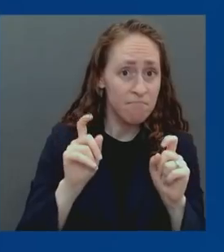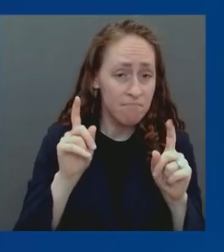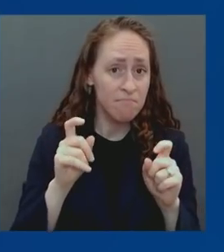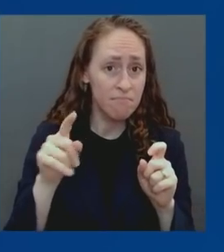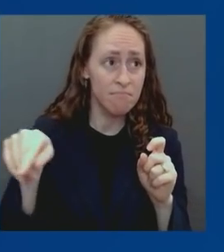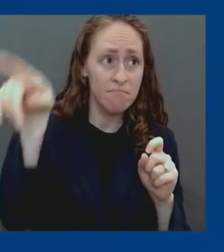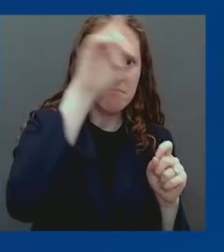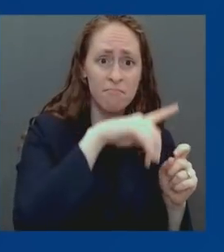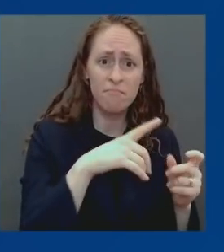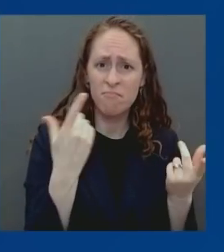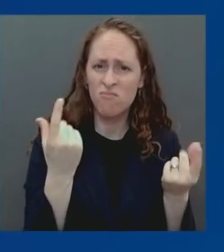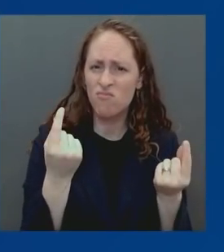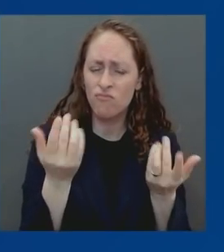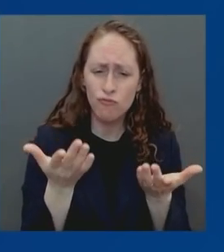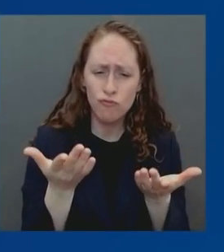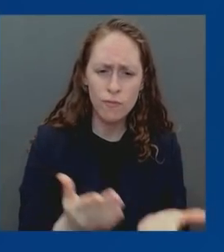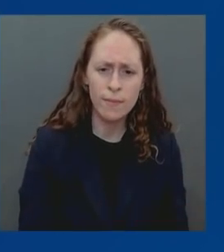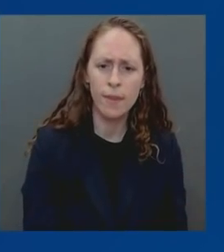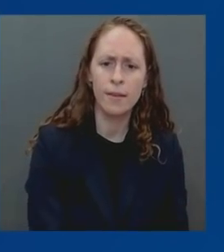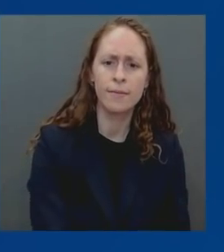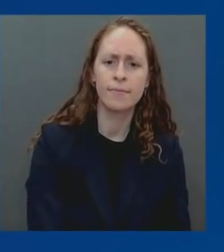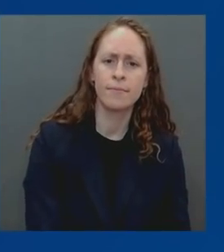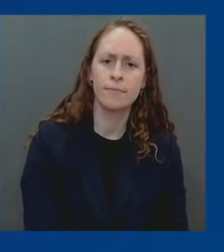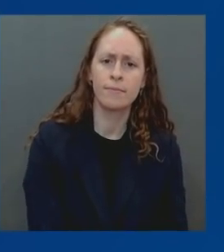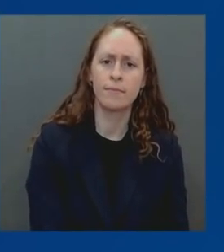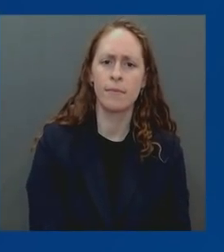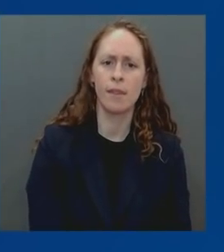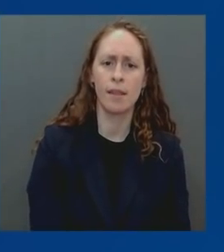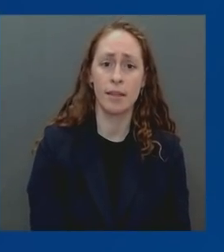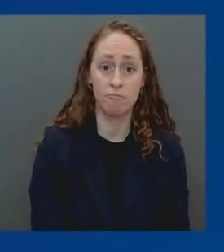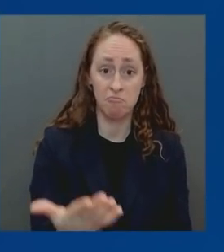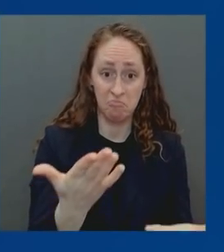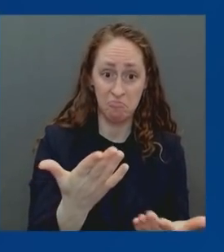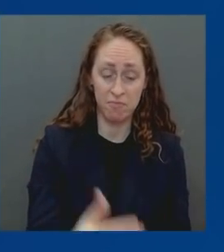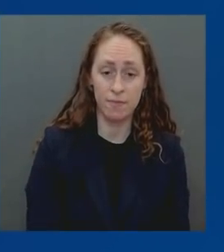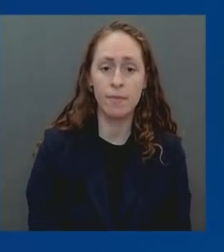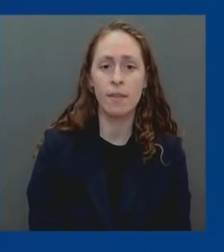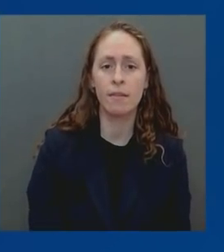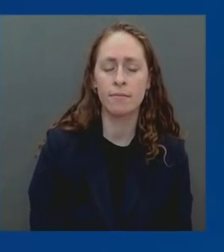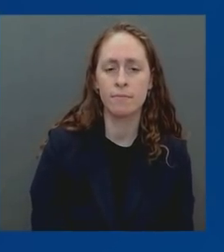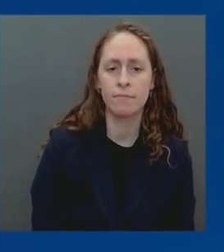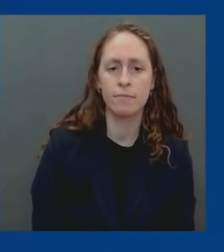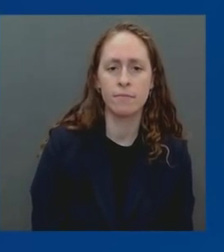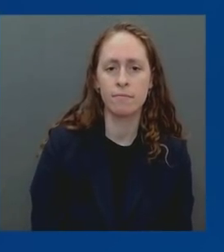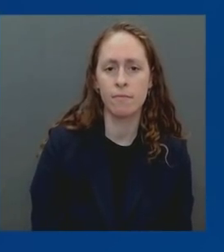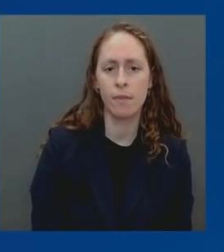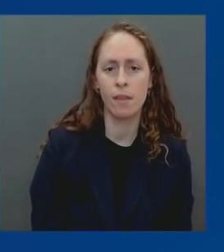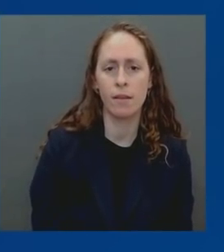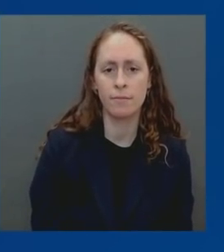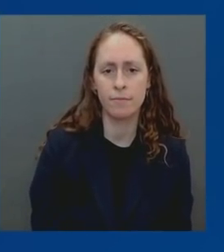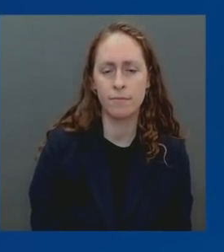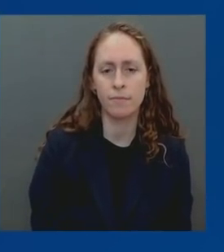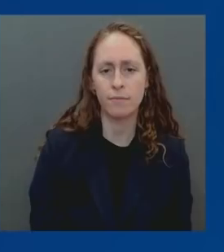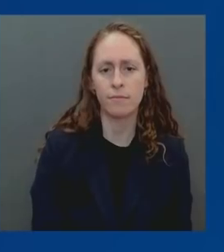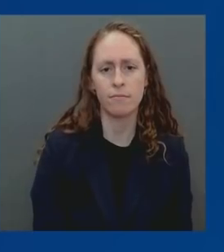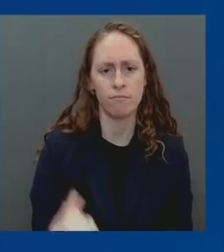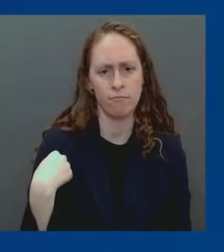Dr. Fauci: Yeah, there is a very large study that's been initiated some time ago -- the RECOVER study --